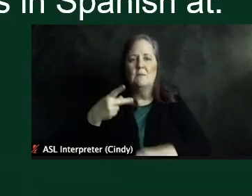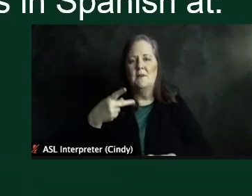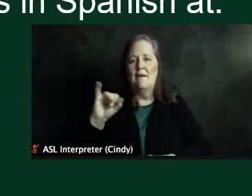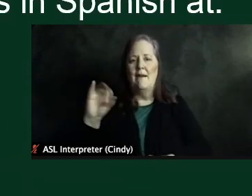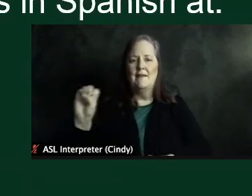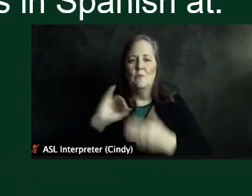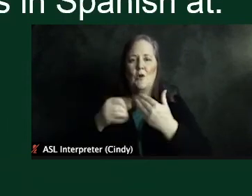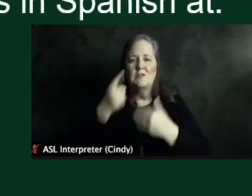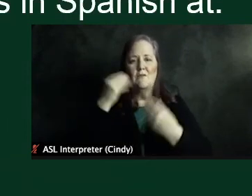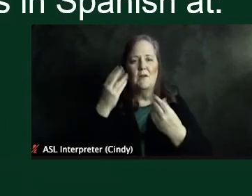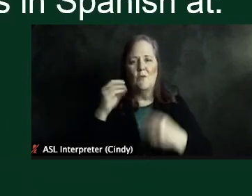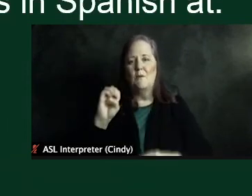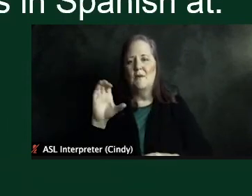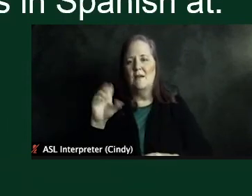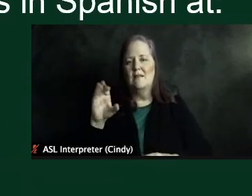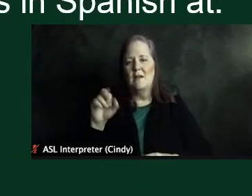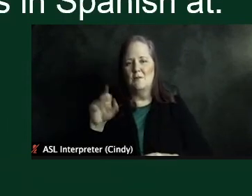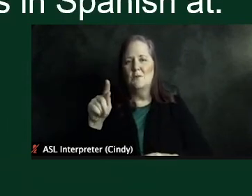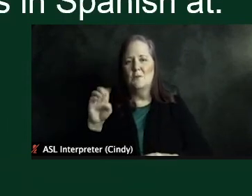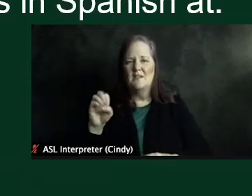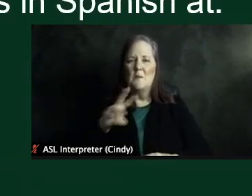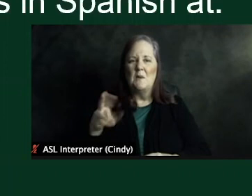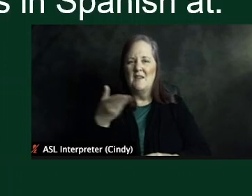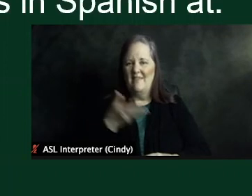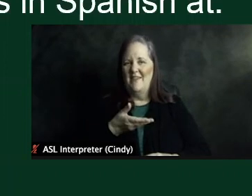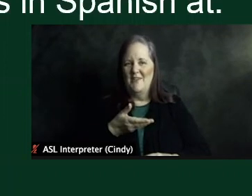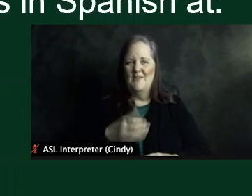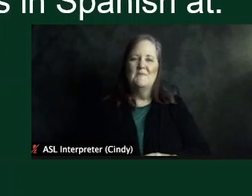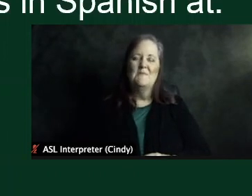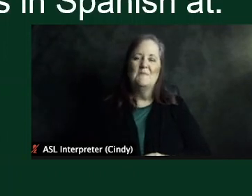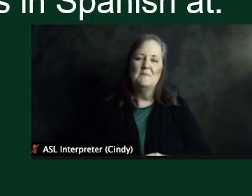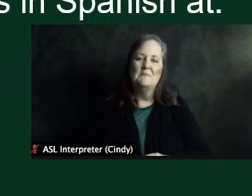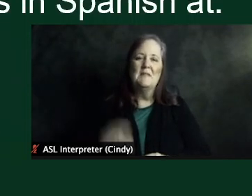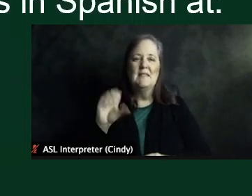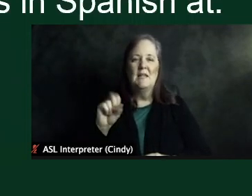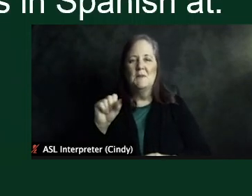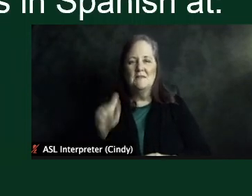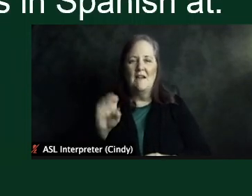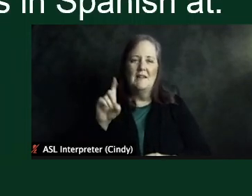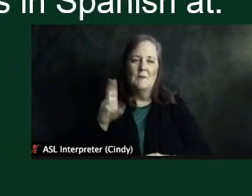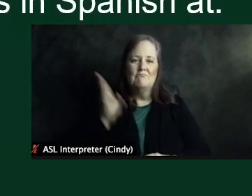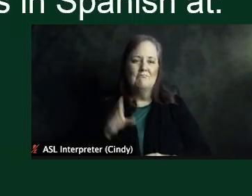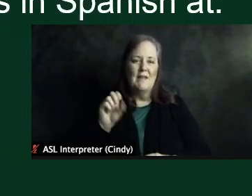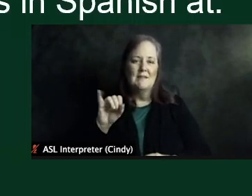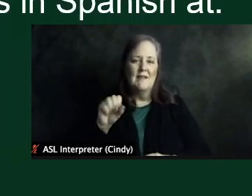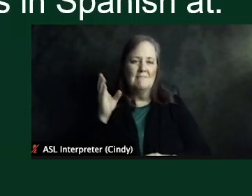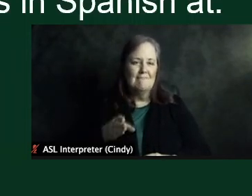up subtitles in Spanish. So if you have people that you would like to share these with, especially those who would the Spanish subtitles